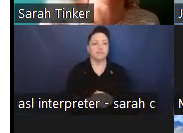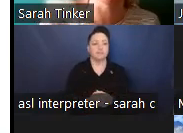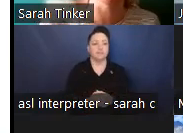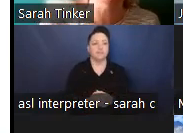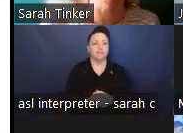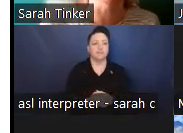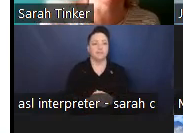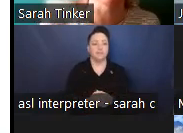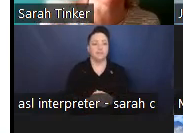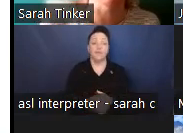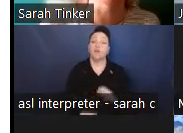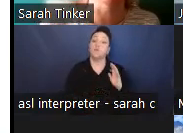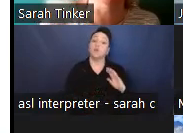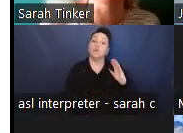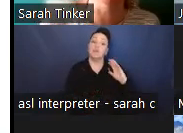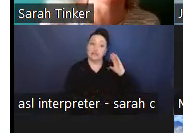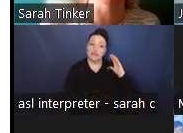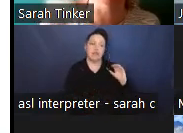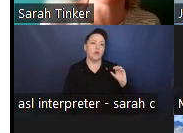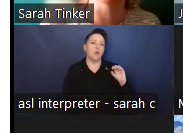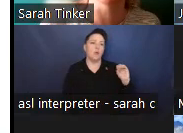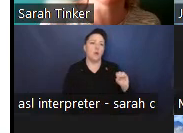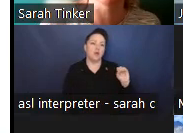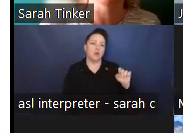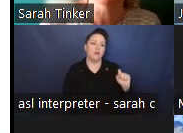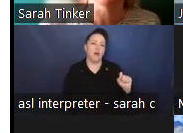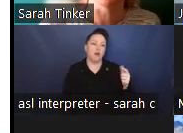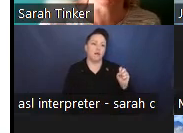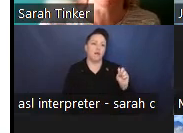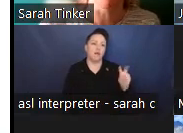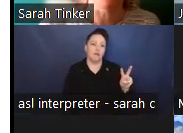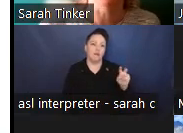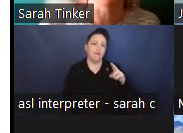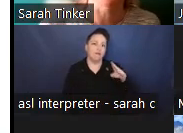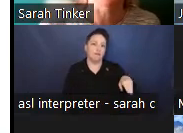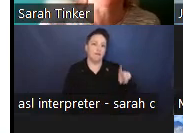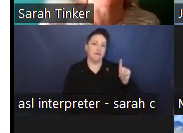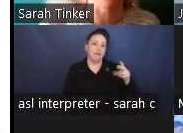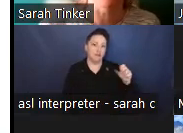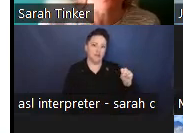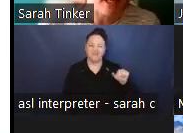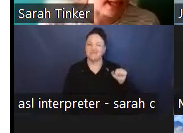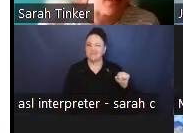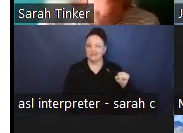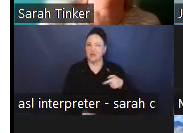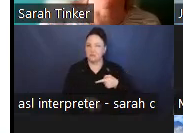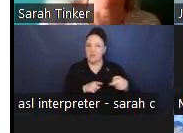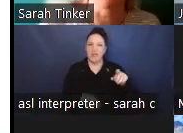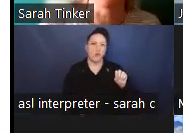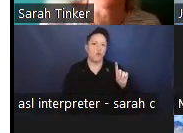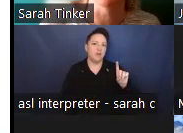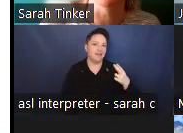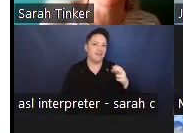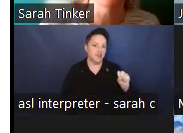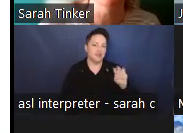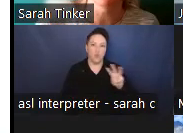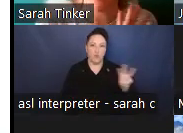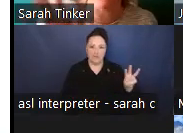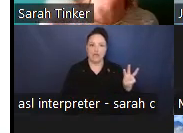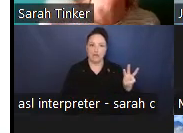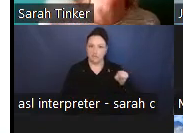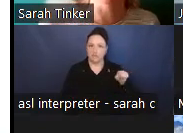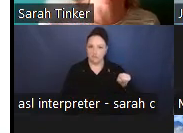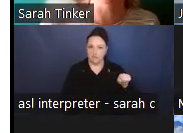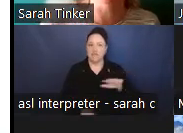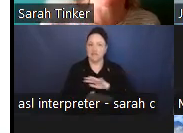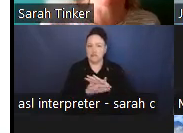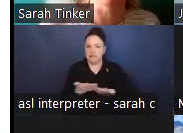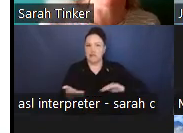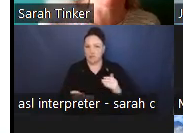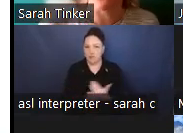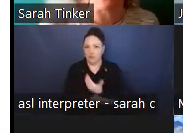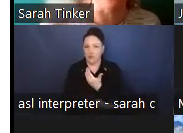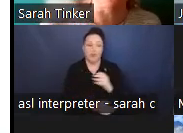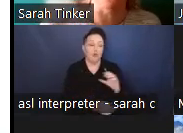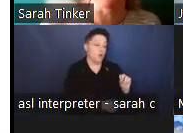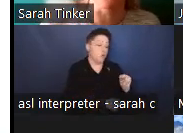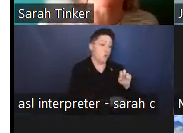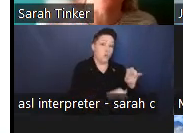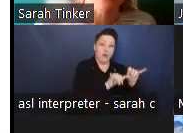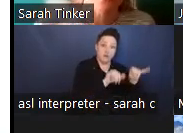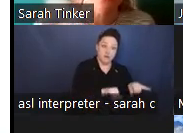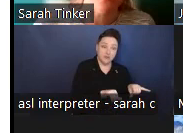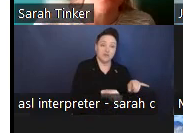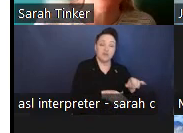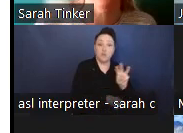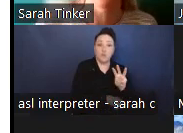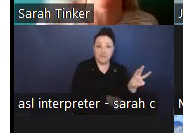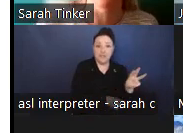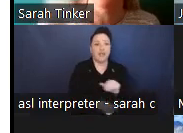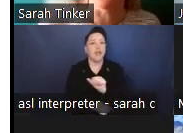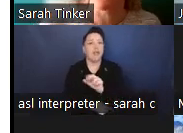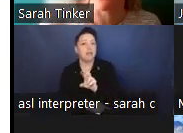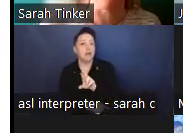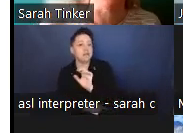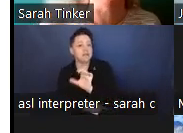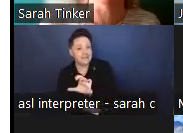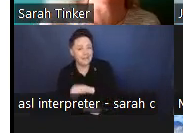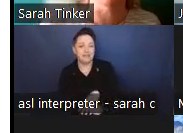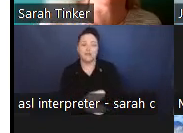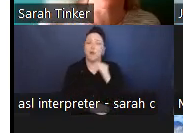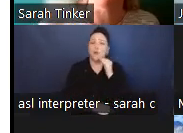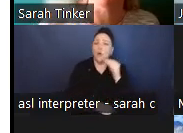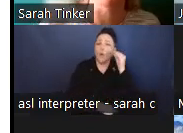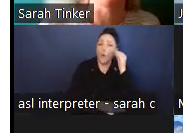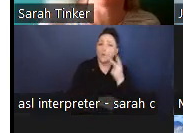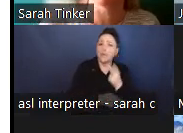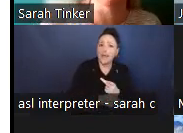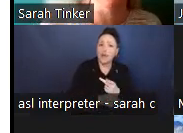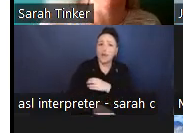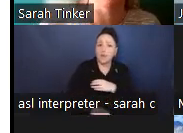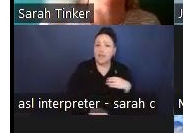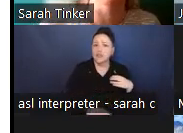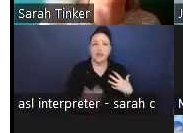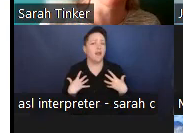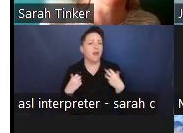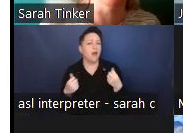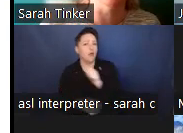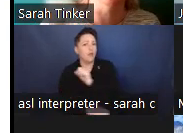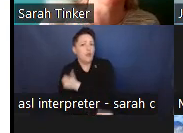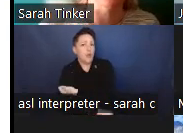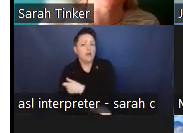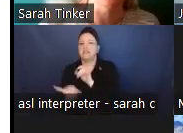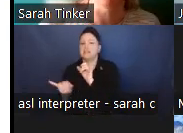what used to be Oregon.gov/us. So it doesn't make any change to these other sites. It was just the